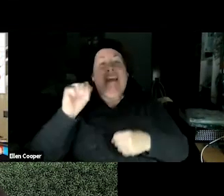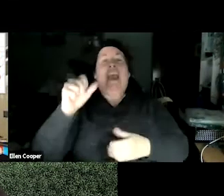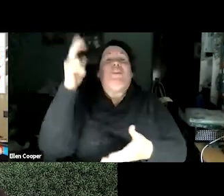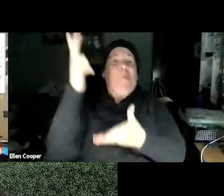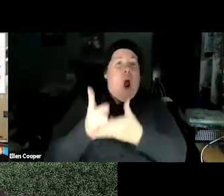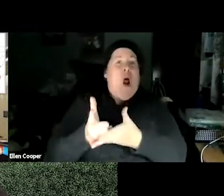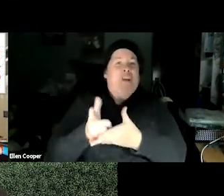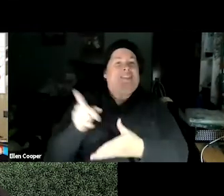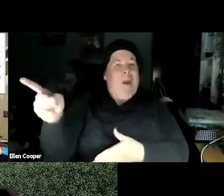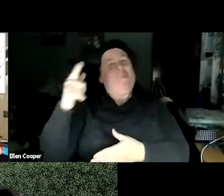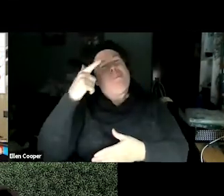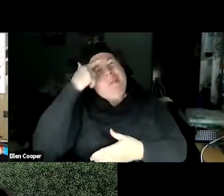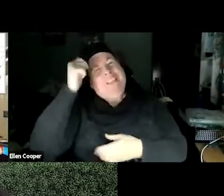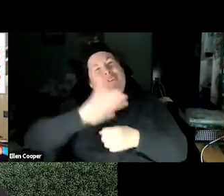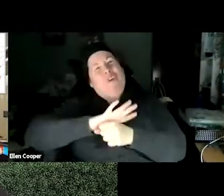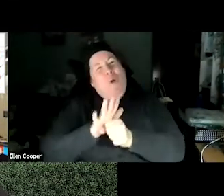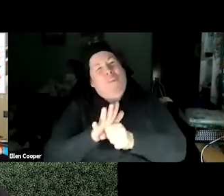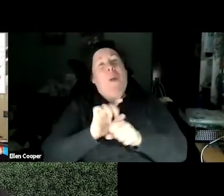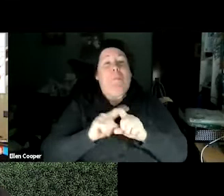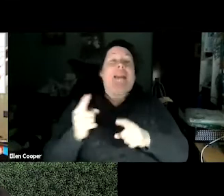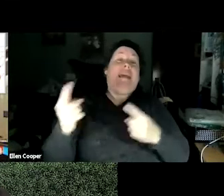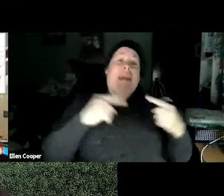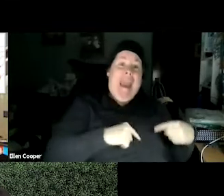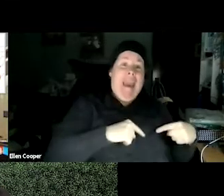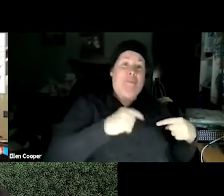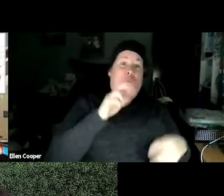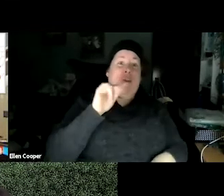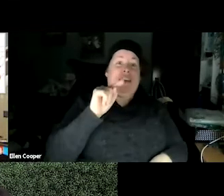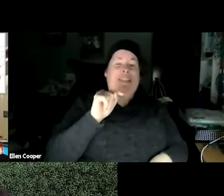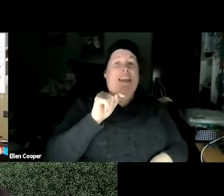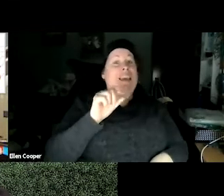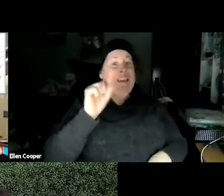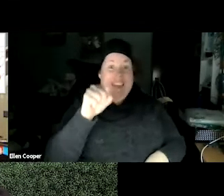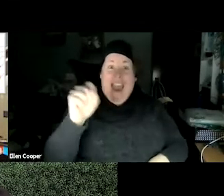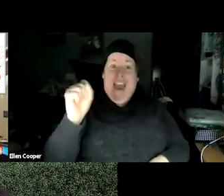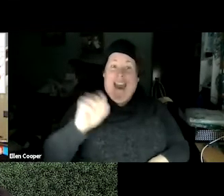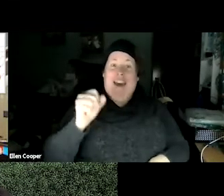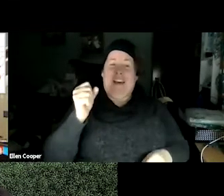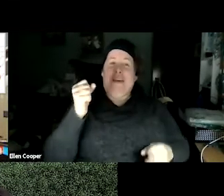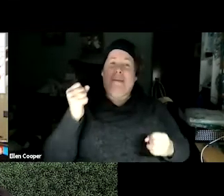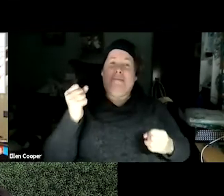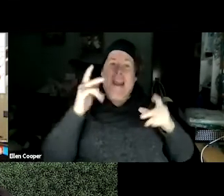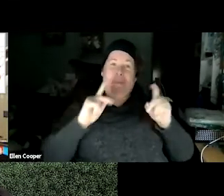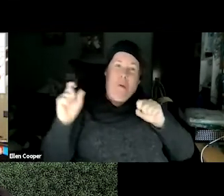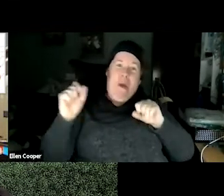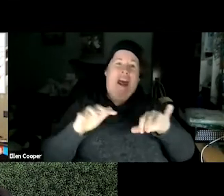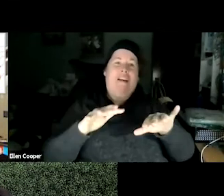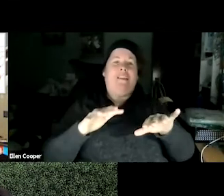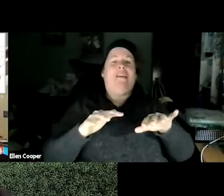to cover it, but it didn't come out and visit. Alrighty, which is a good Rick Mislan: We had a lot of people go through that. That was awesome broad background having lead technical